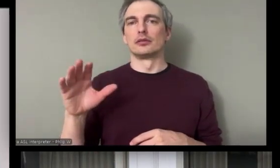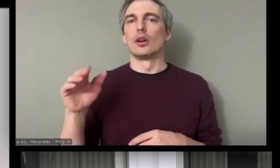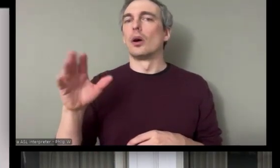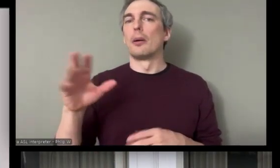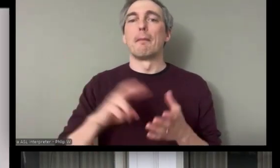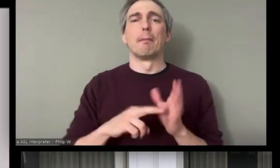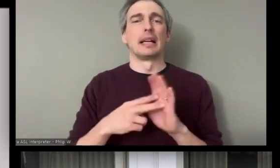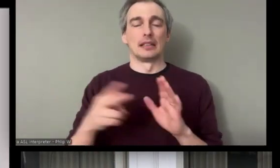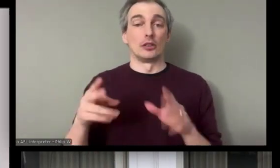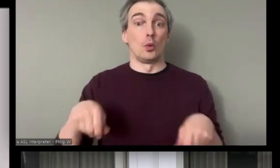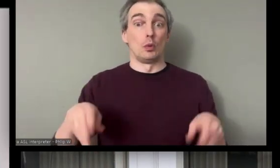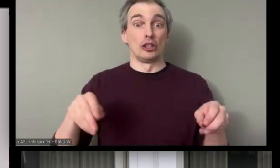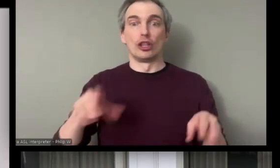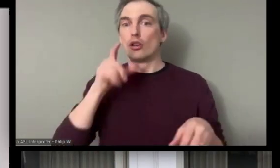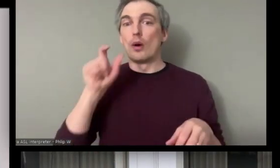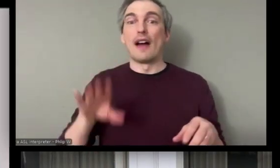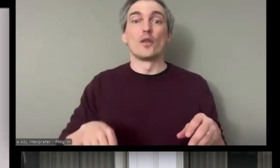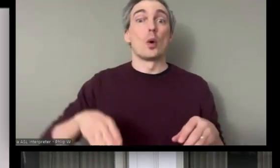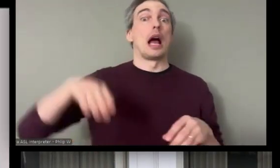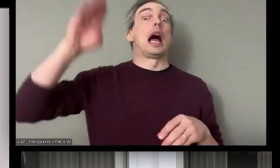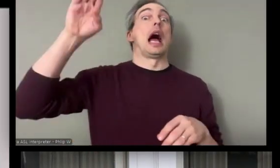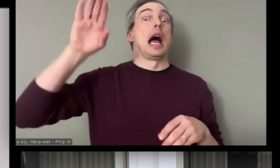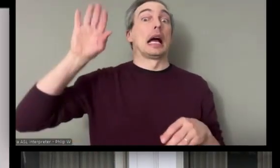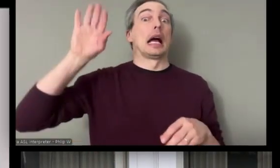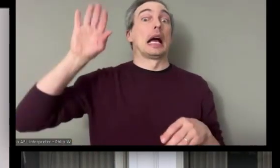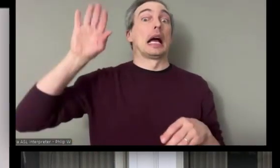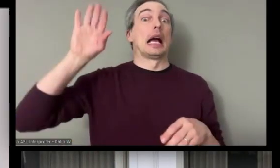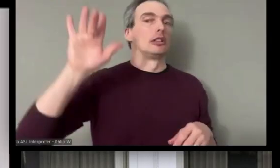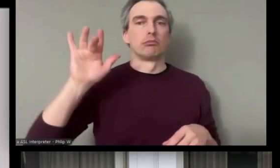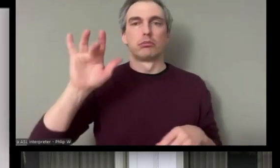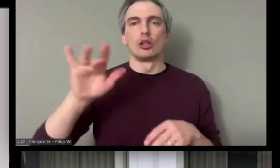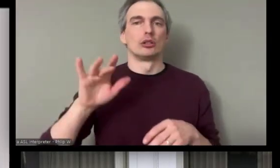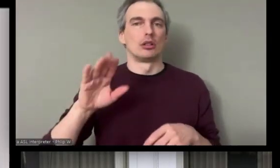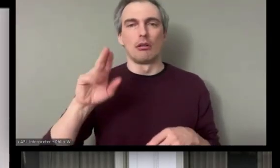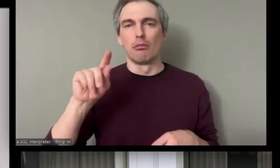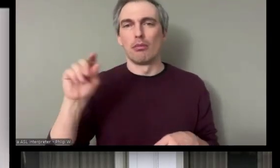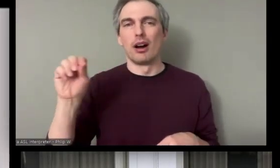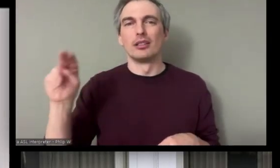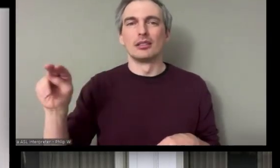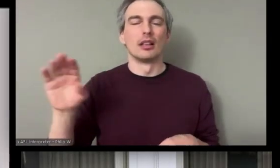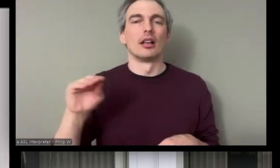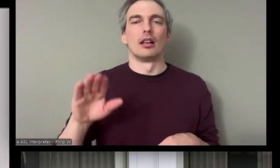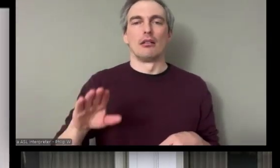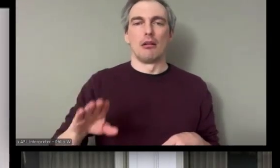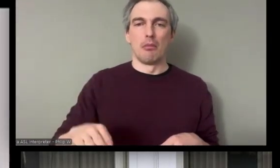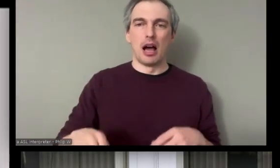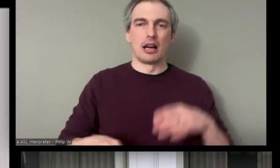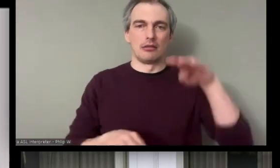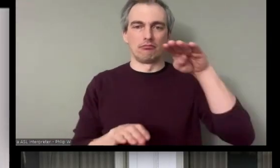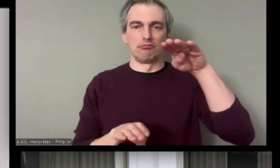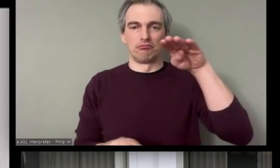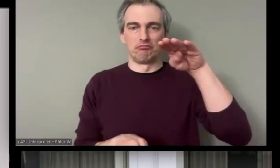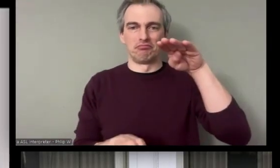And then down at the bottom, it would be 15 inches, minimum, for reaching down to touch and interact with something.